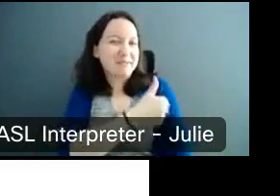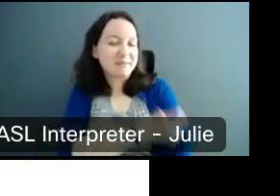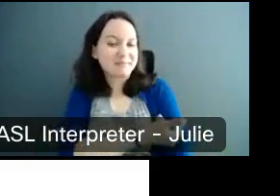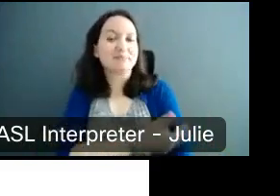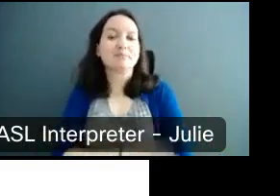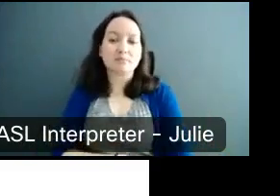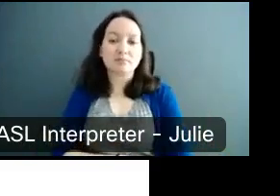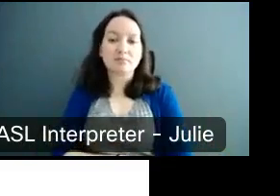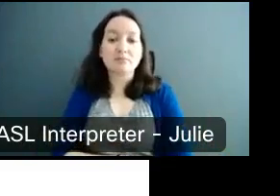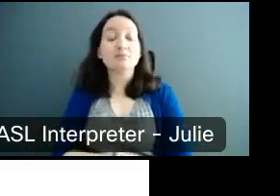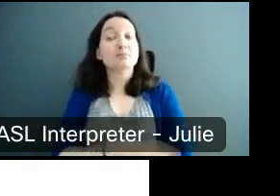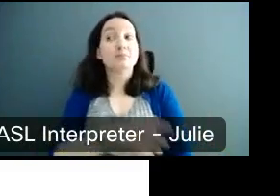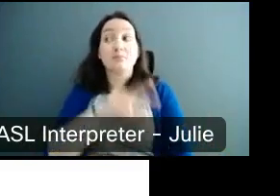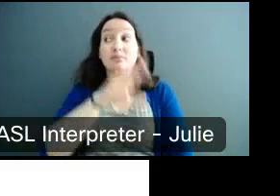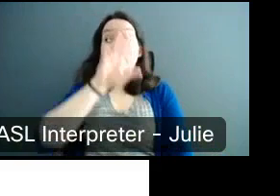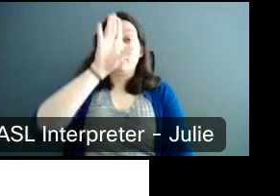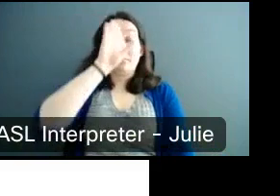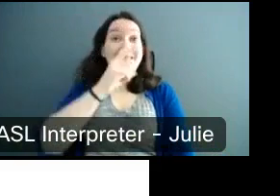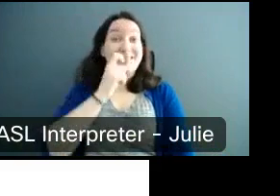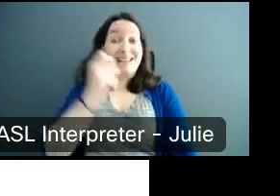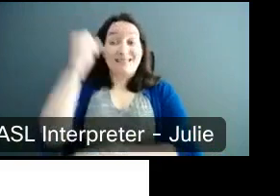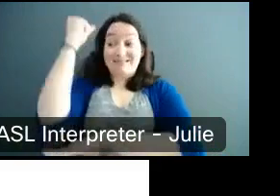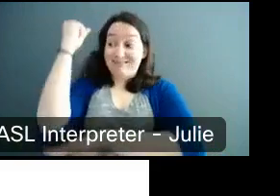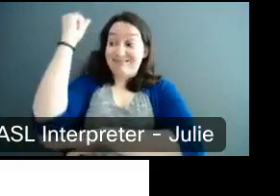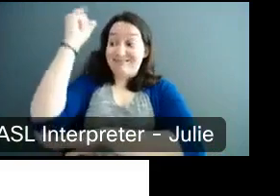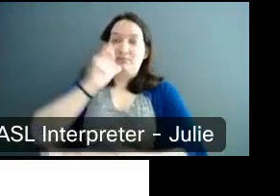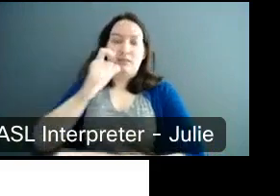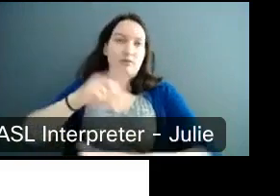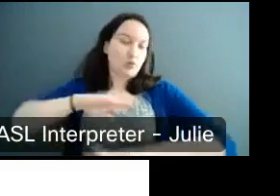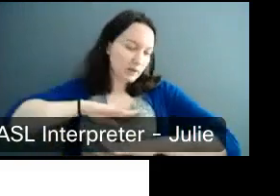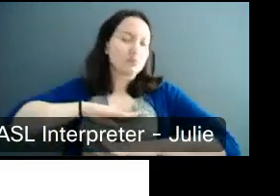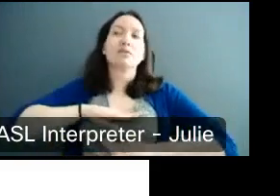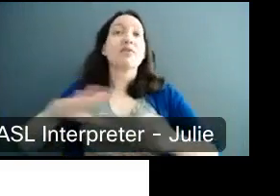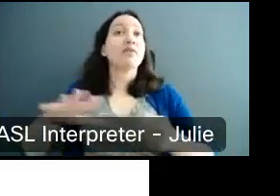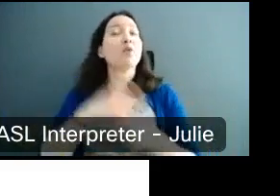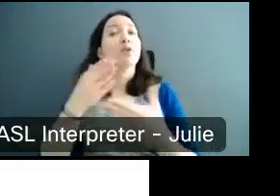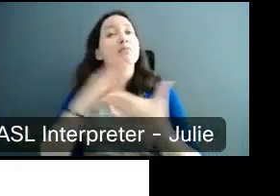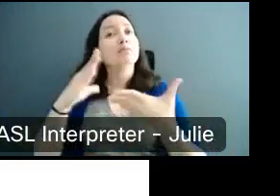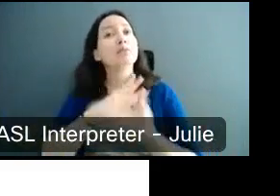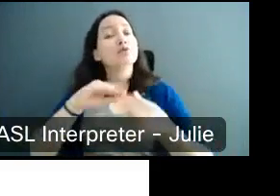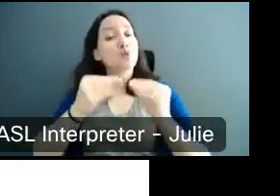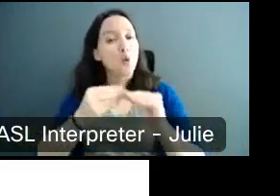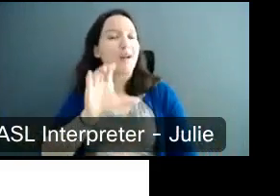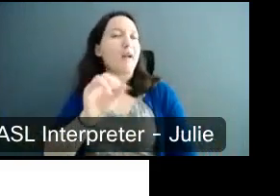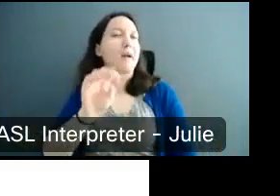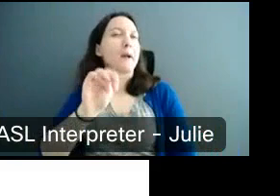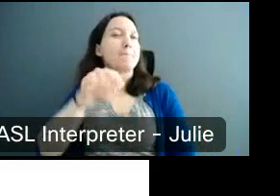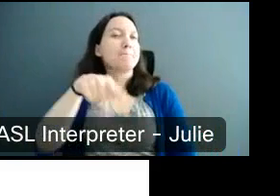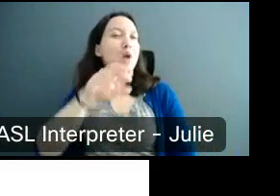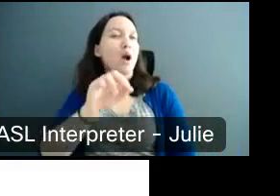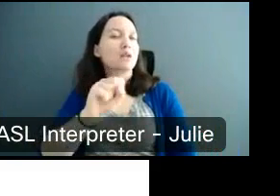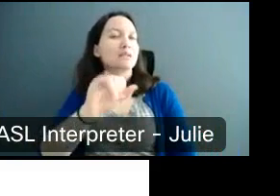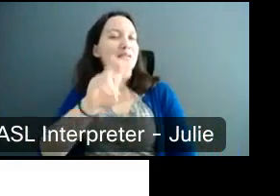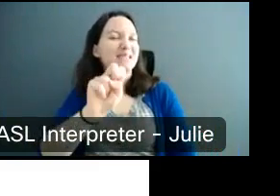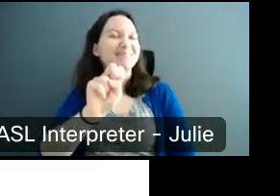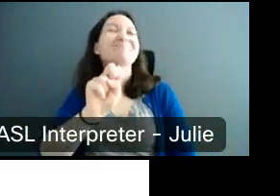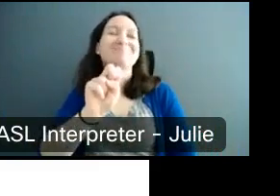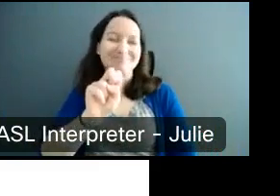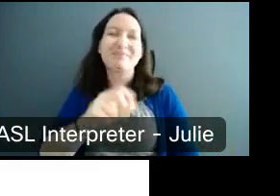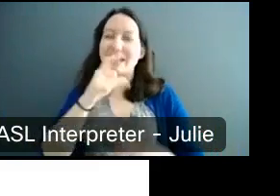While we didn't meet the benchmark for these rolling it up into the full composite score. We met the composite Benchmark, but not for those. Um, and so.